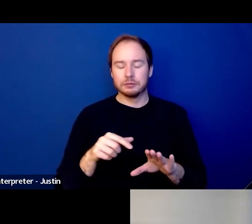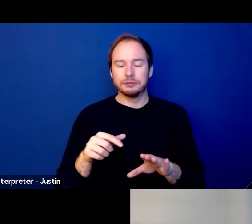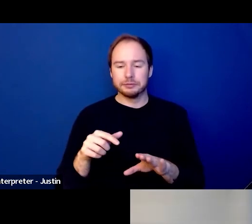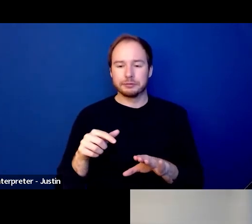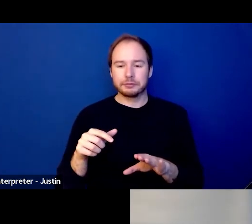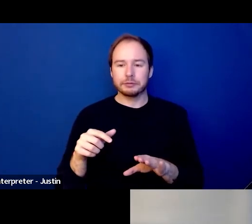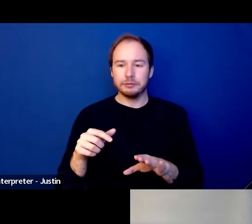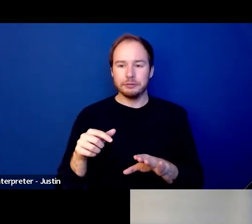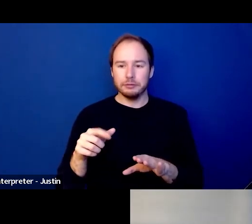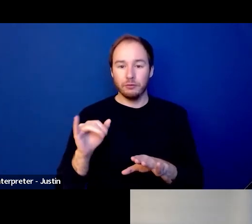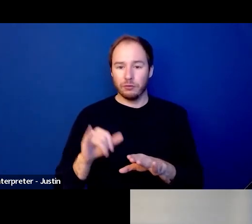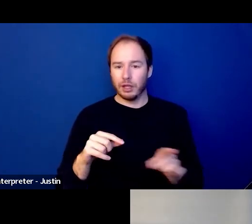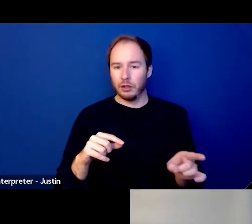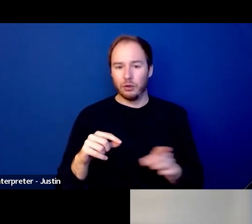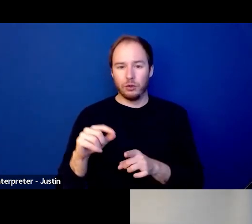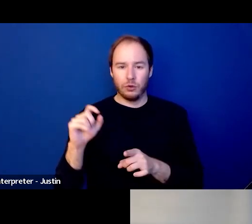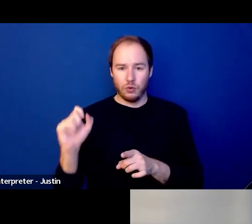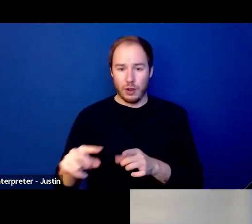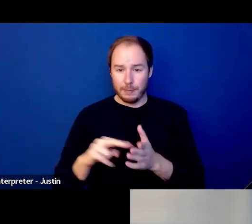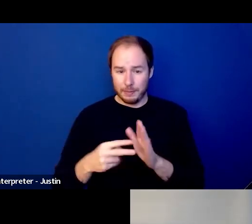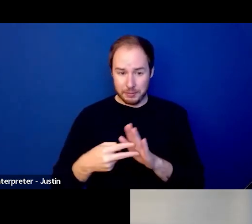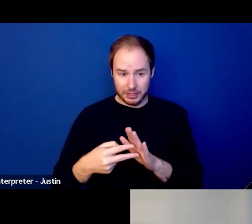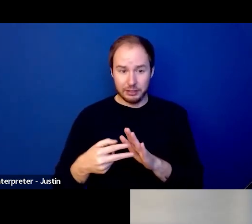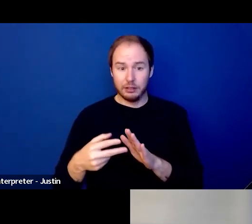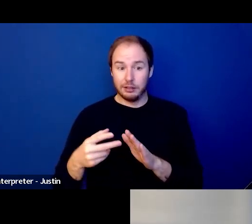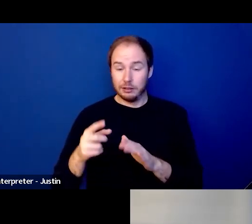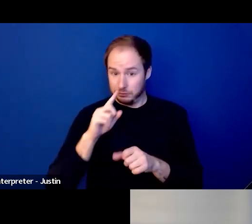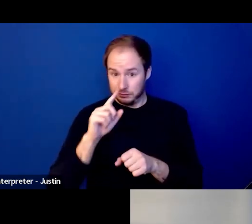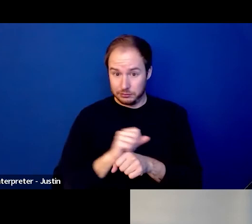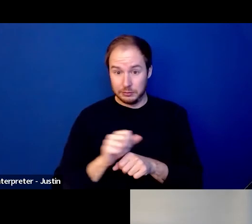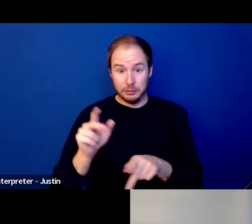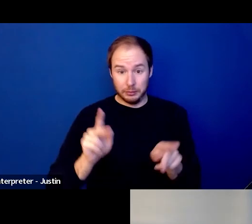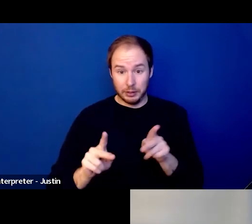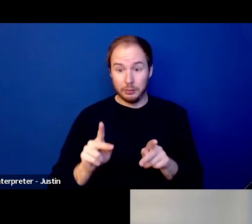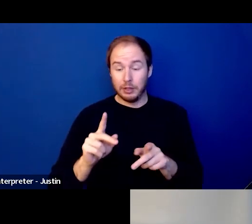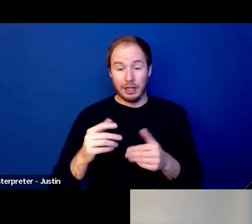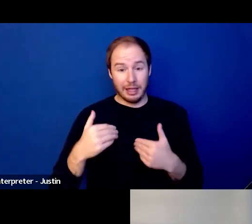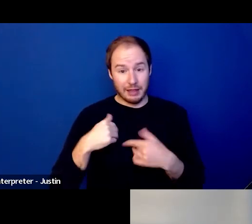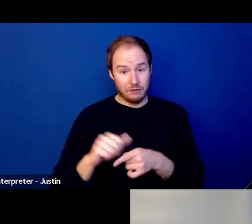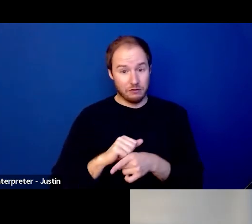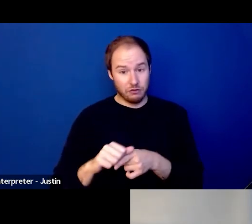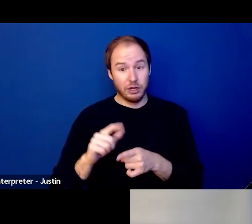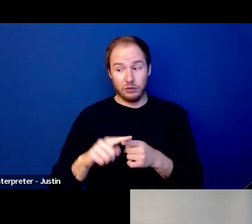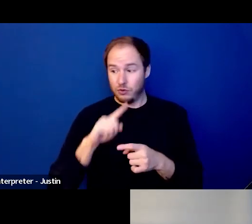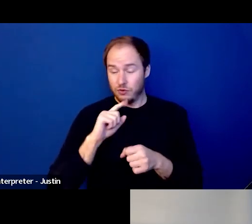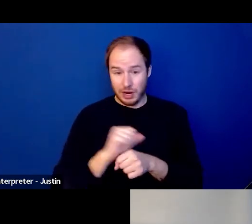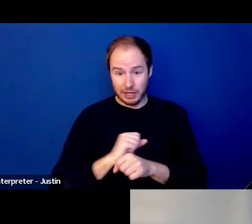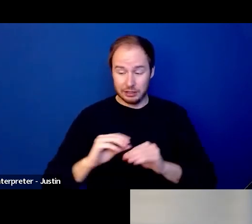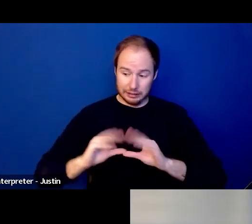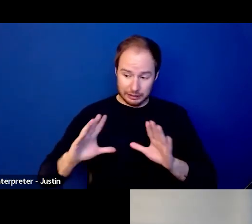And the question that this person has is, you know, are people being trained to make that clear to people